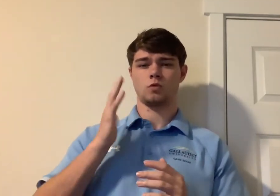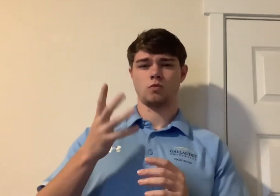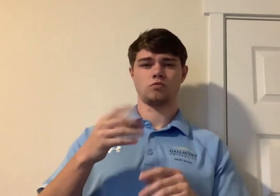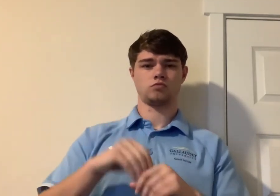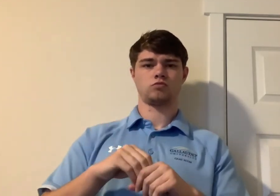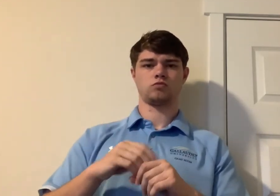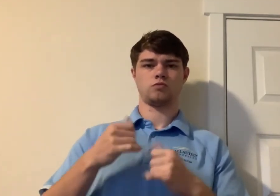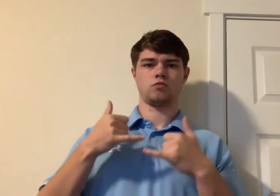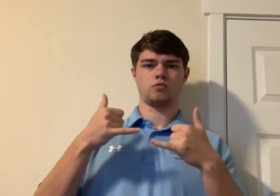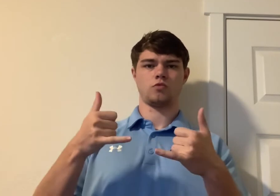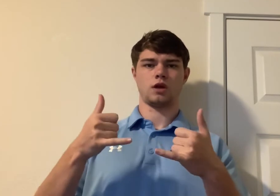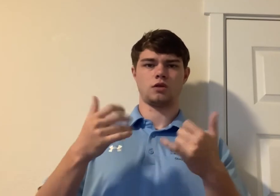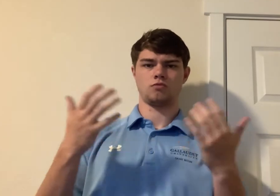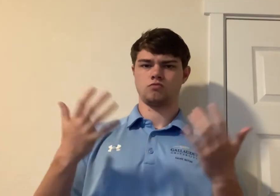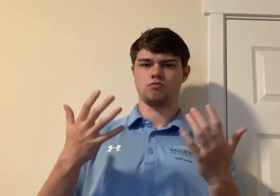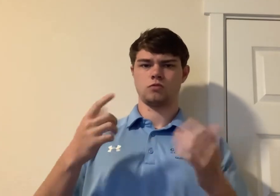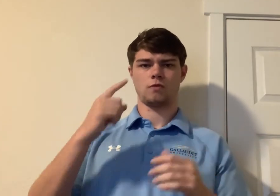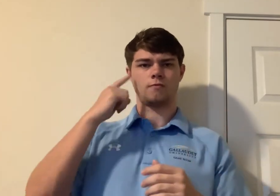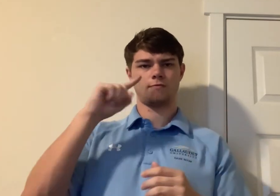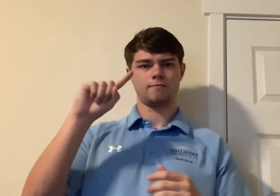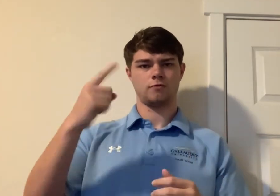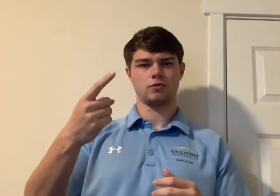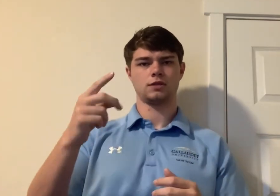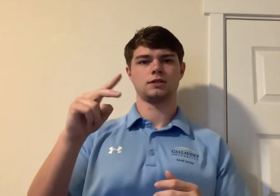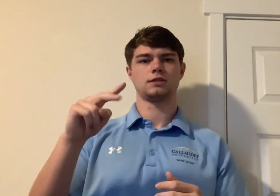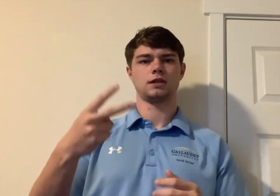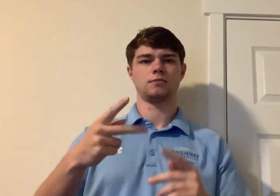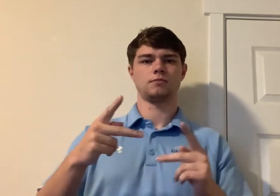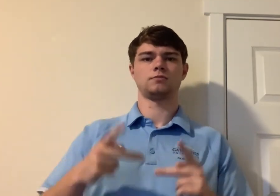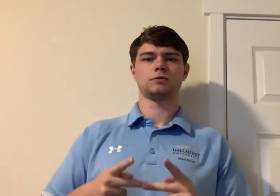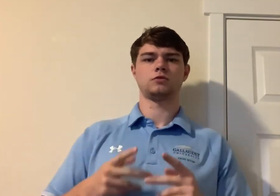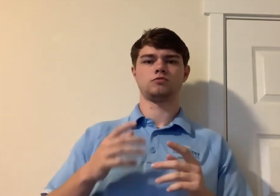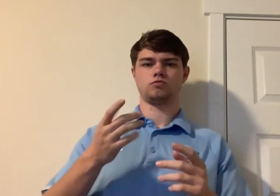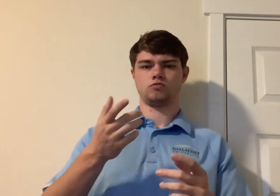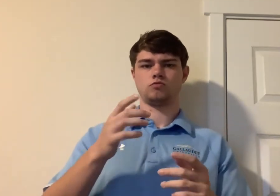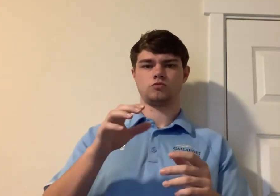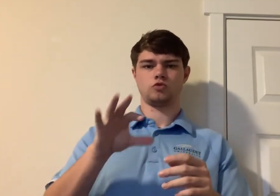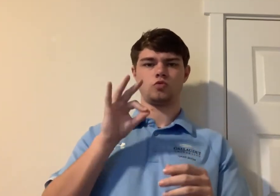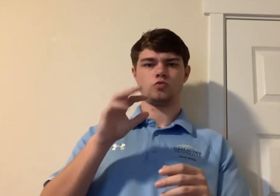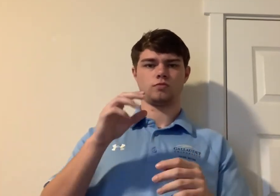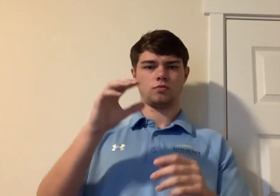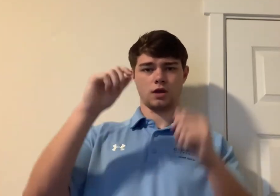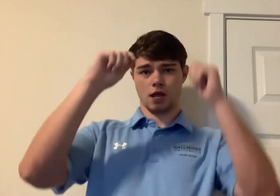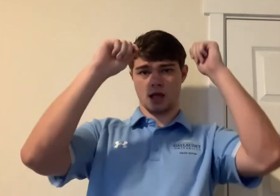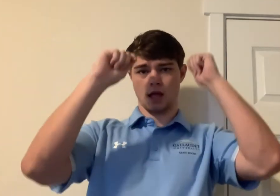We will have prizes! For first and second place, they will be able to choose